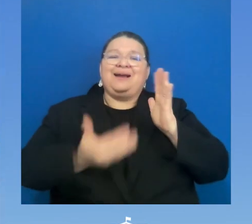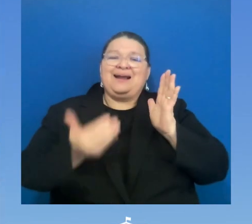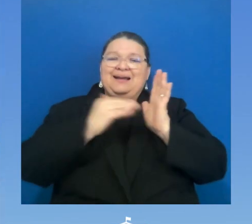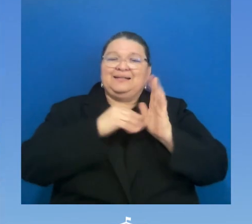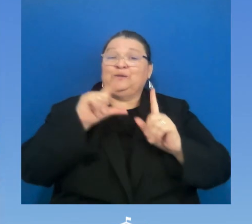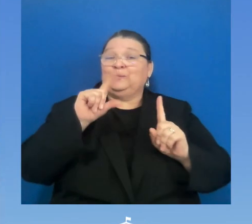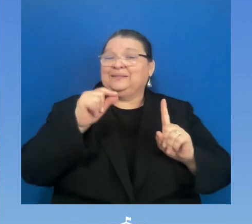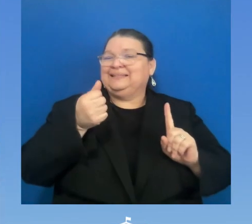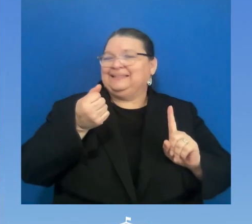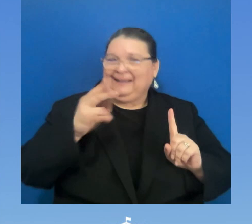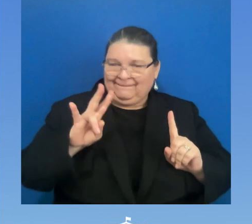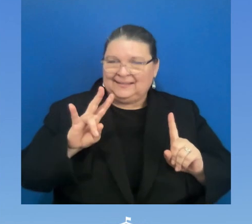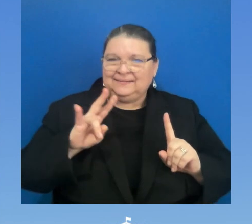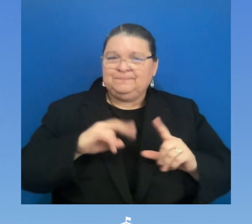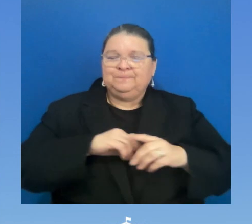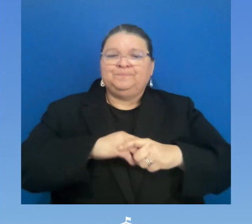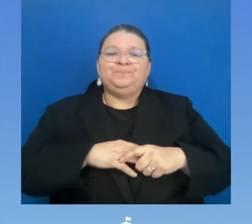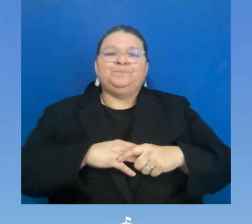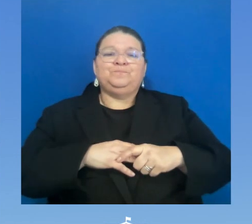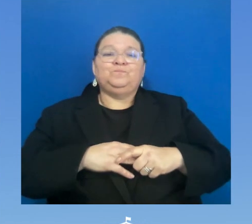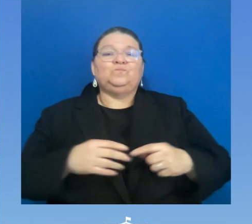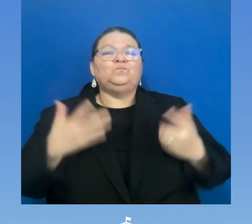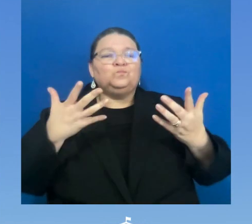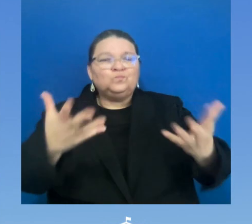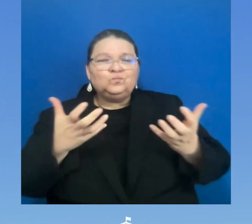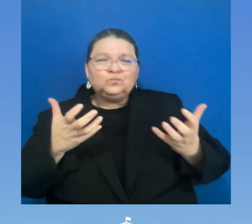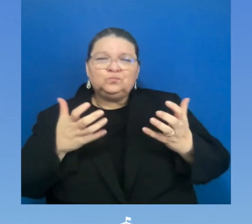in a way that we were able to achieve certain things